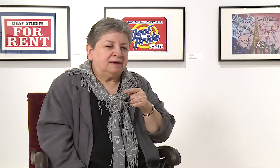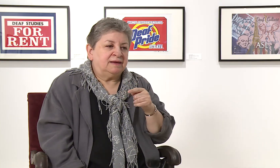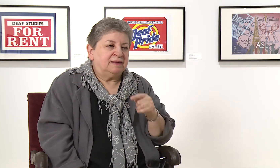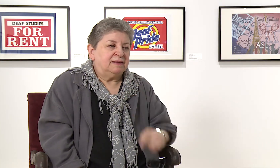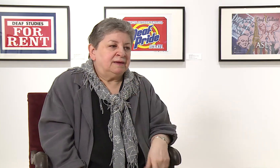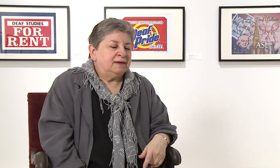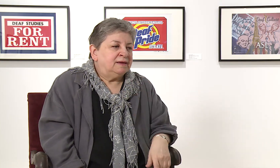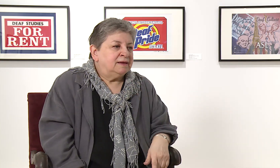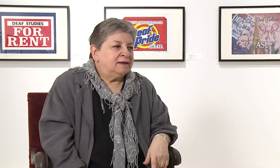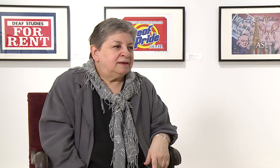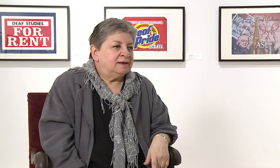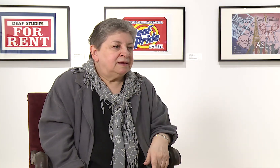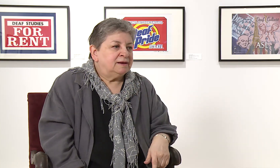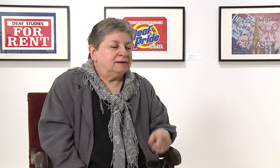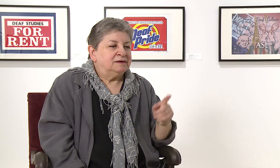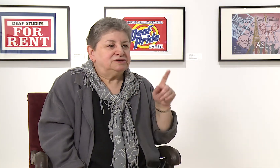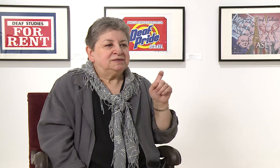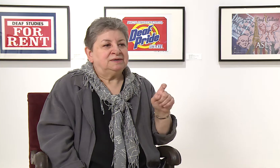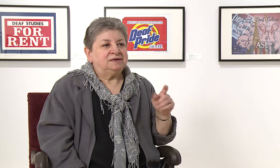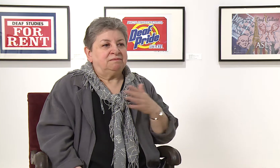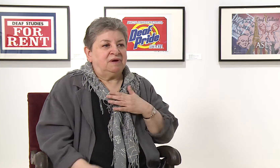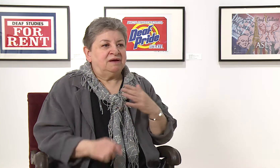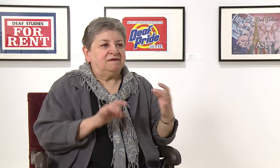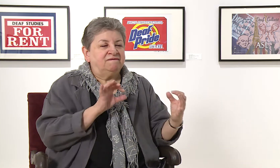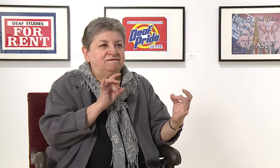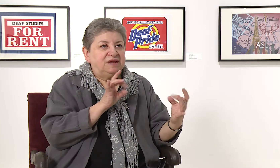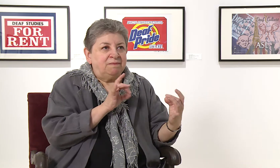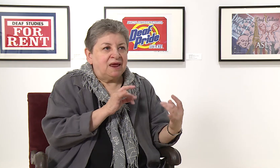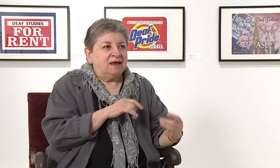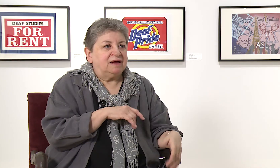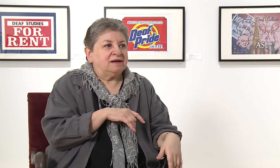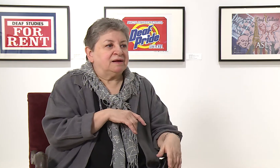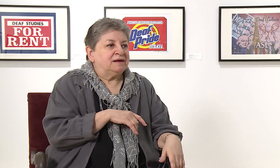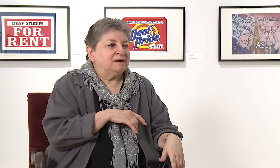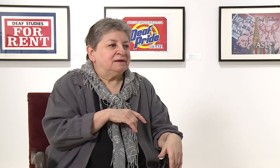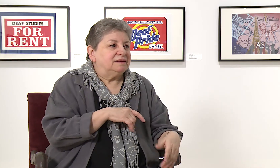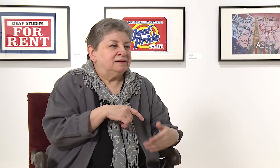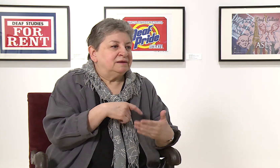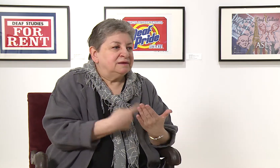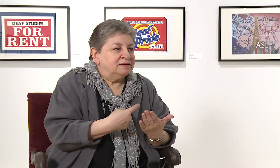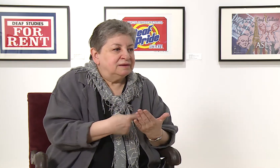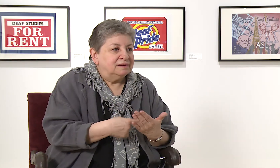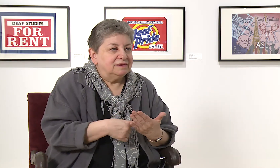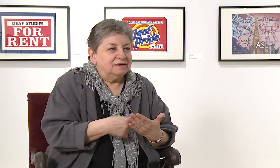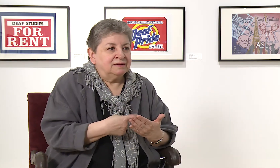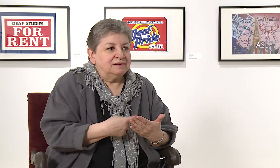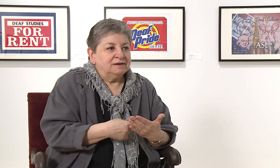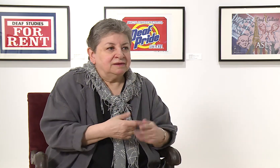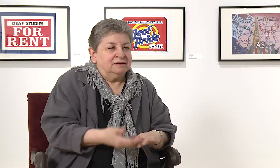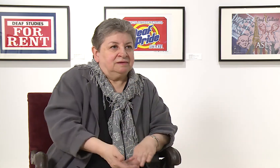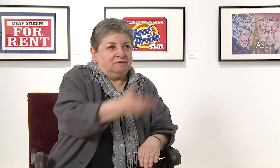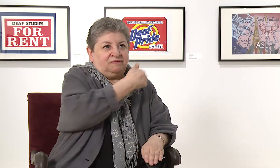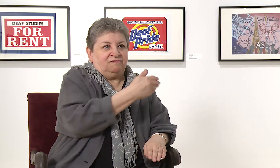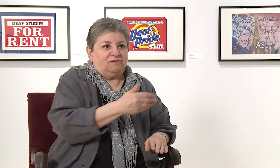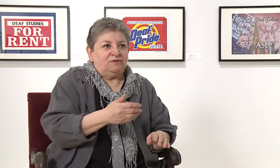at the first Deaf Way conference. She wanted my feedback and to discuss the content